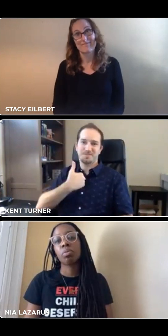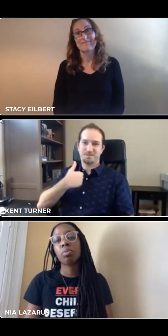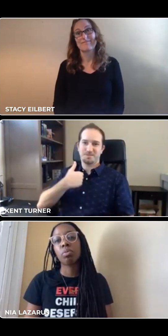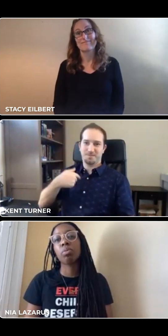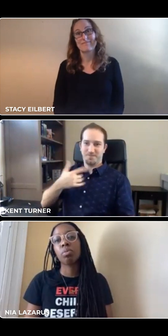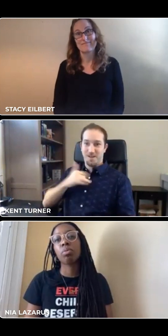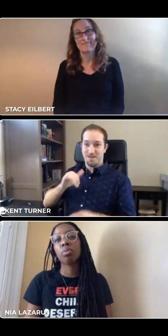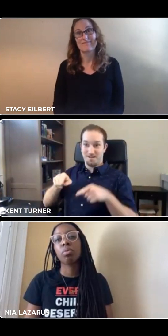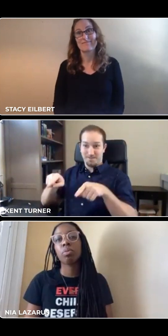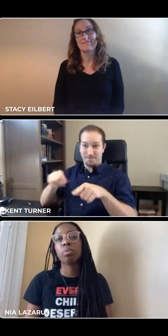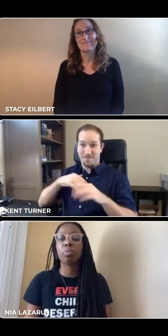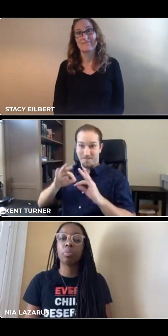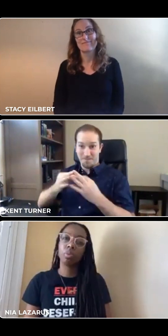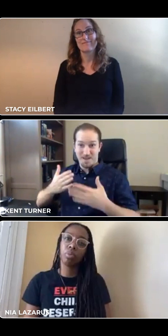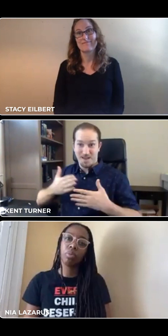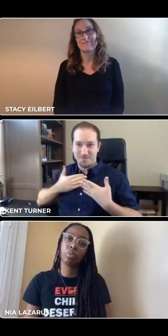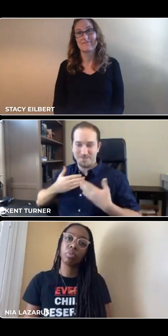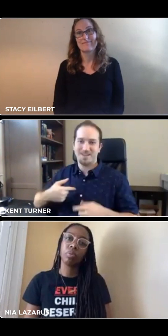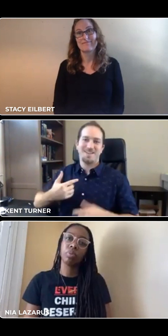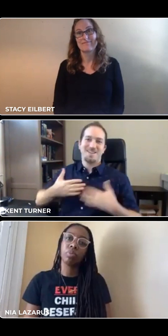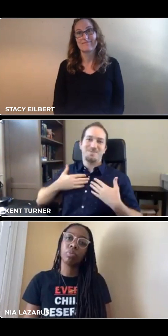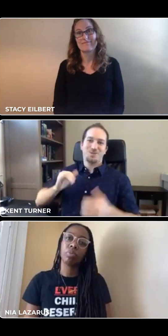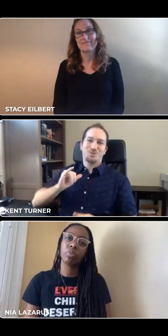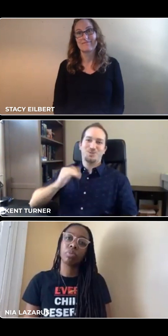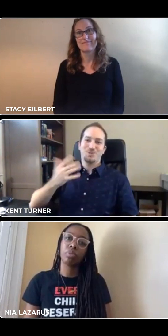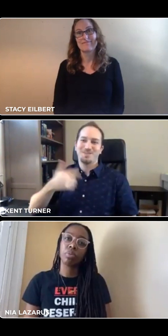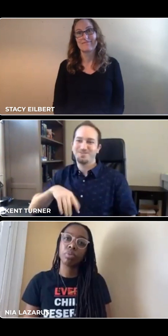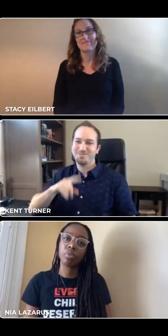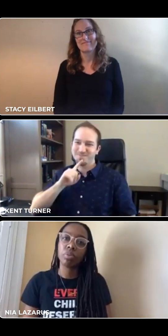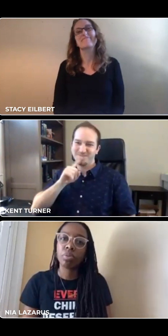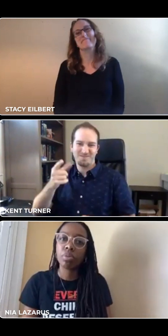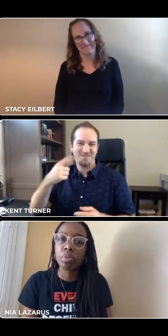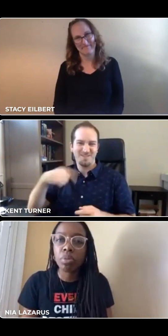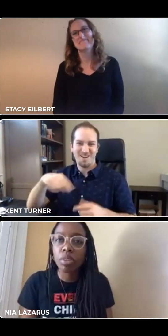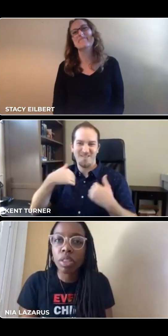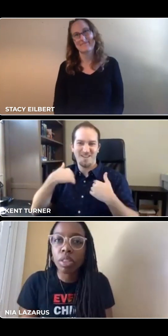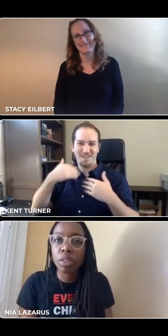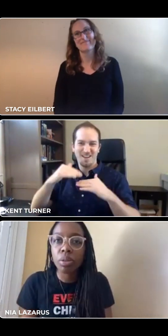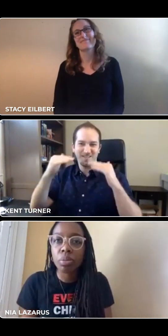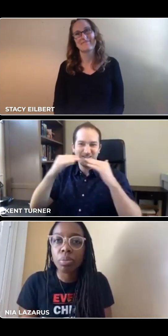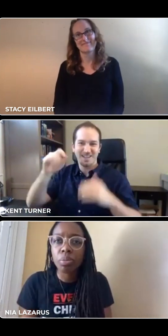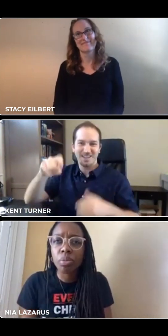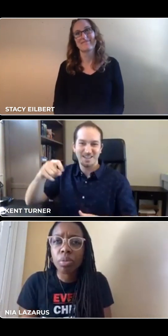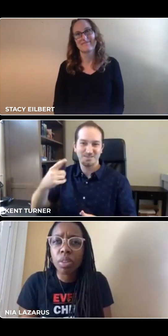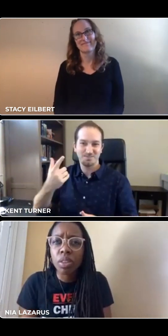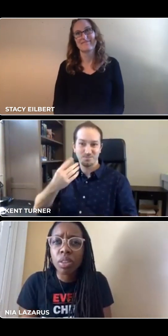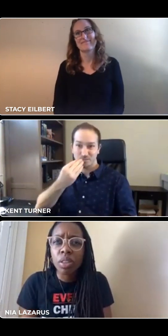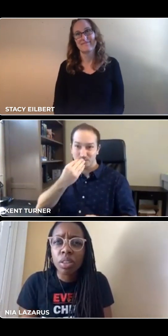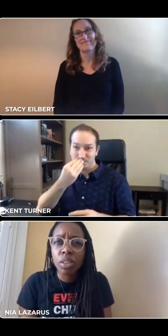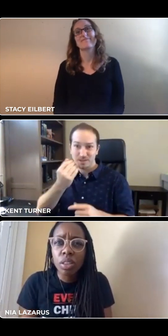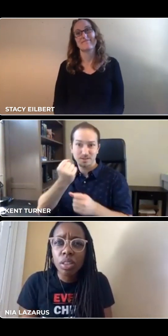of online instruction. I personally feel if my family's happy, I'm going to be happy as well. Because there